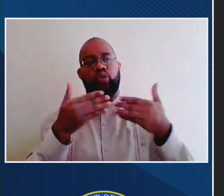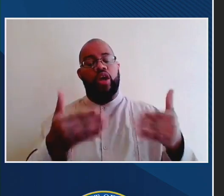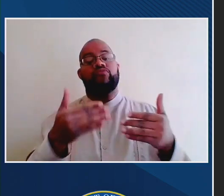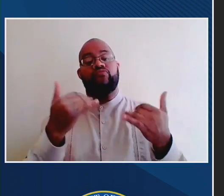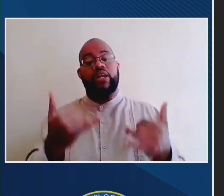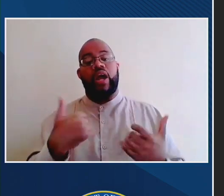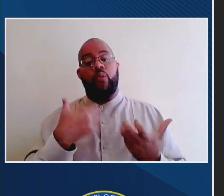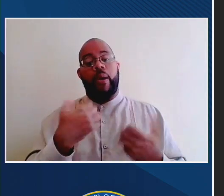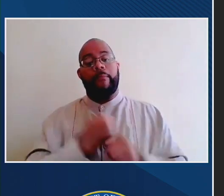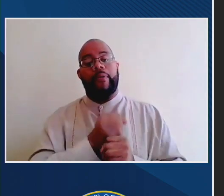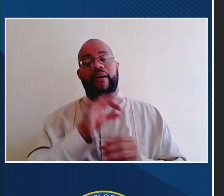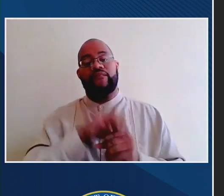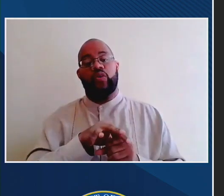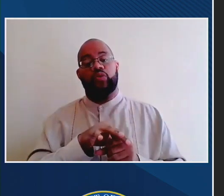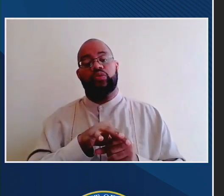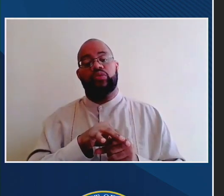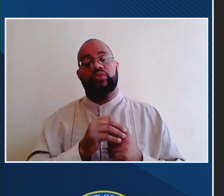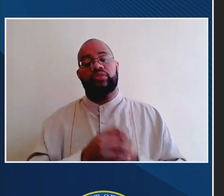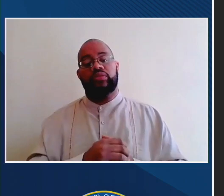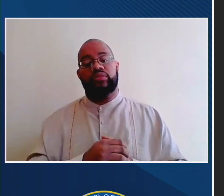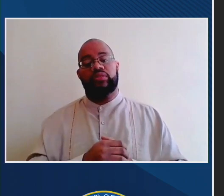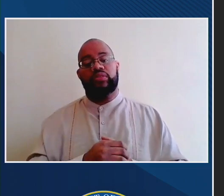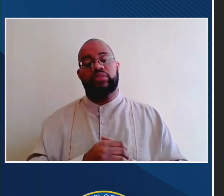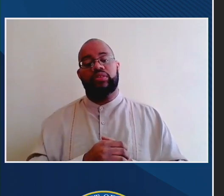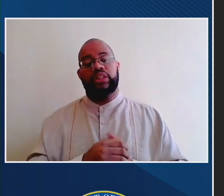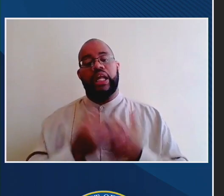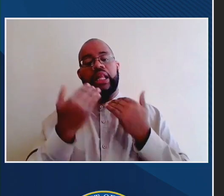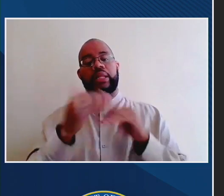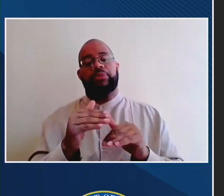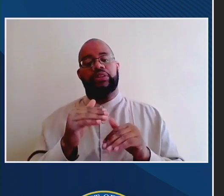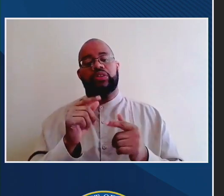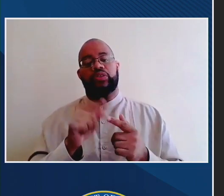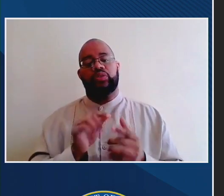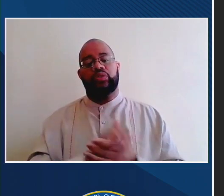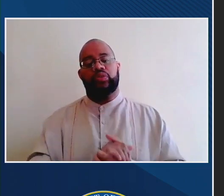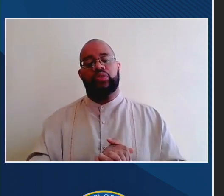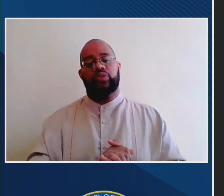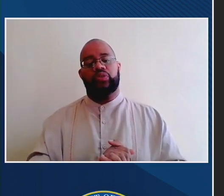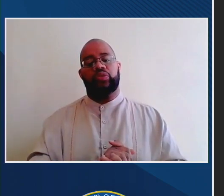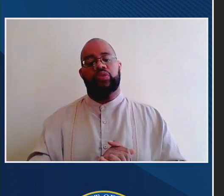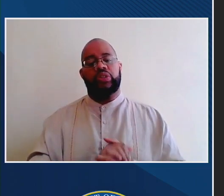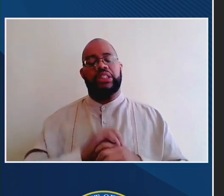vote to be limited to the establishment of